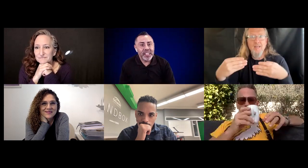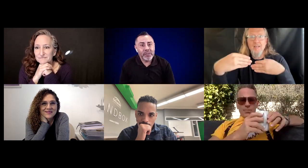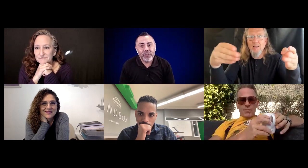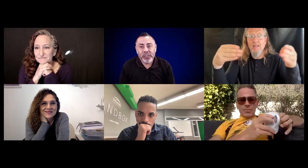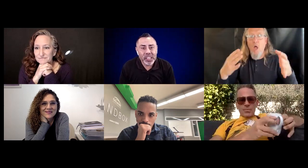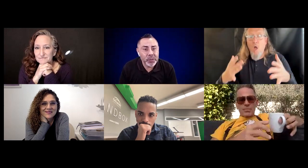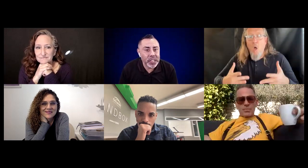That was the first time you could have a four-way conference.